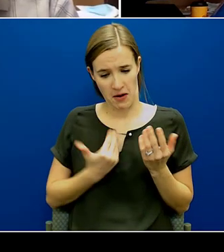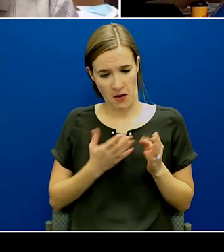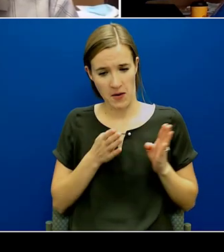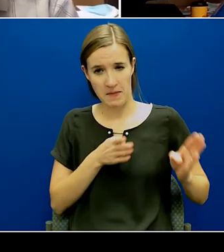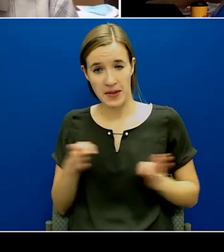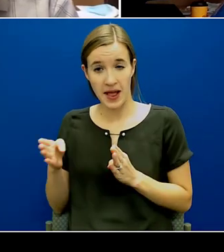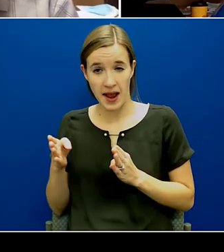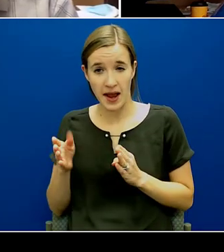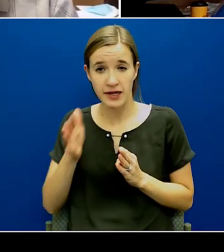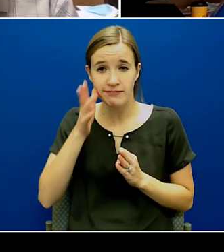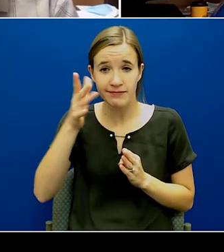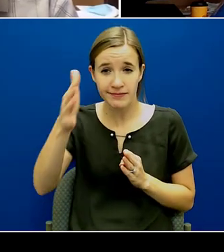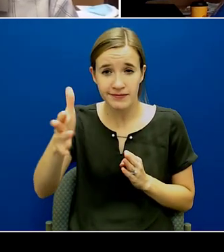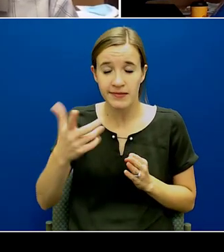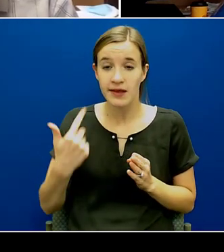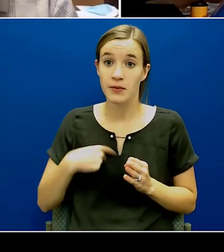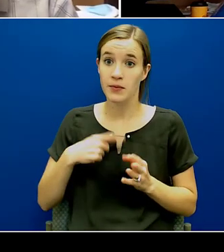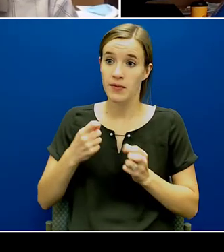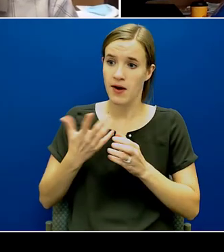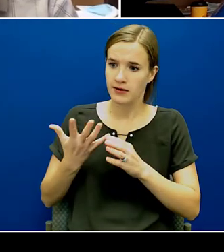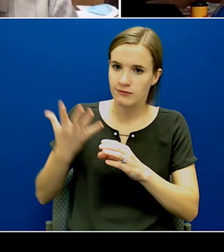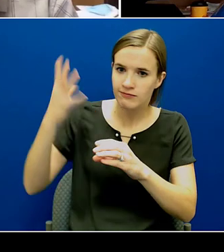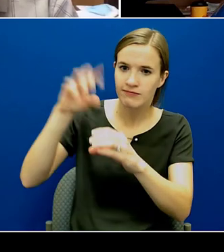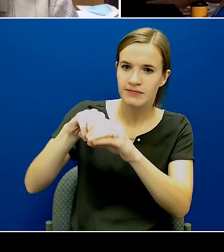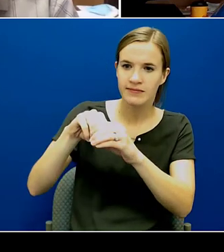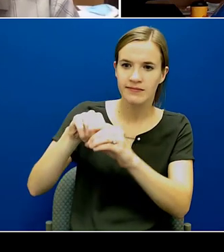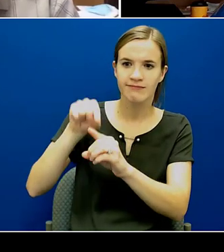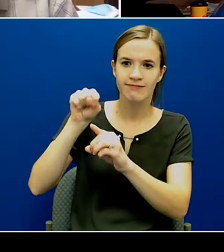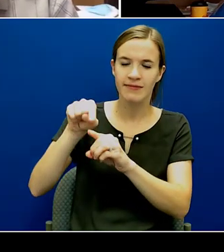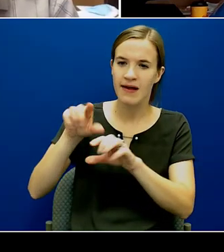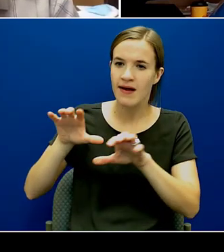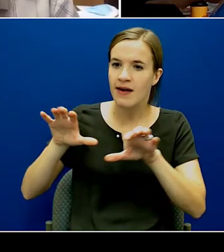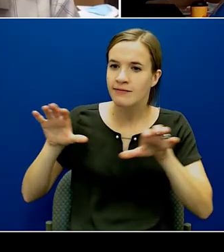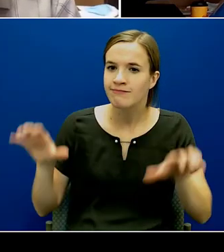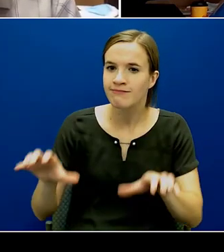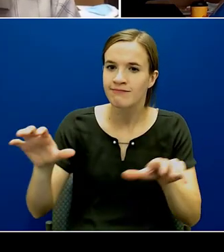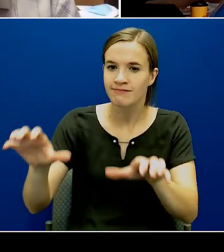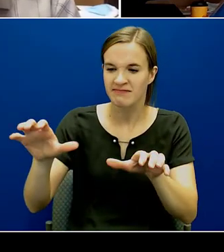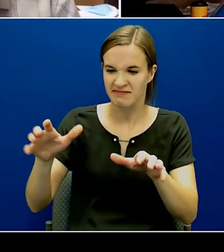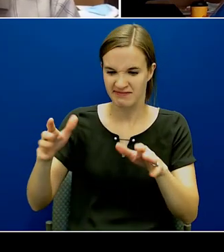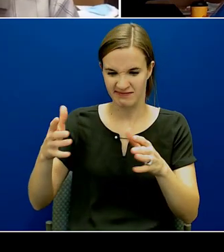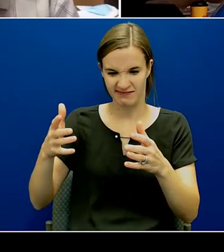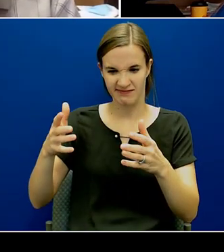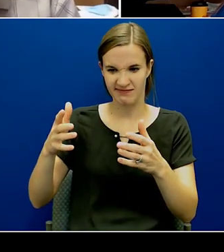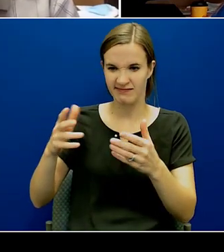wants to help support locally, they're able to do that. It's a challenge, we operate a